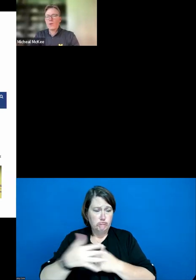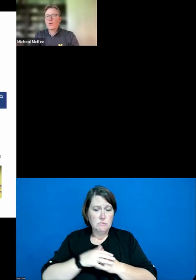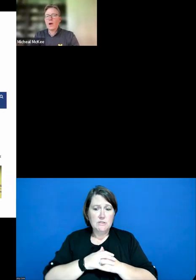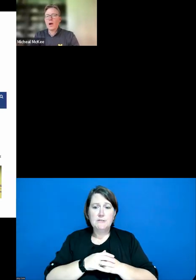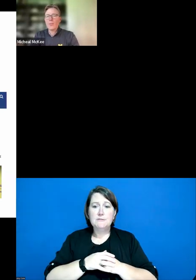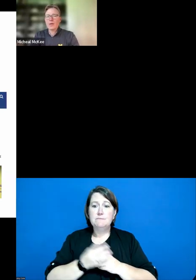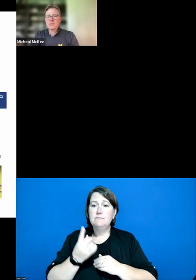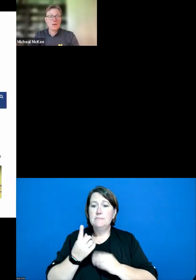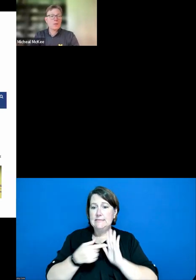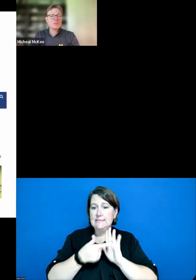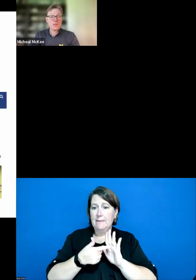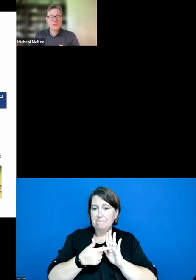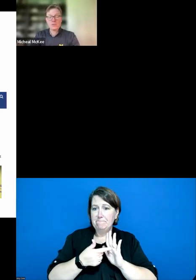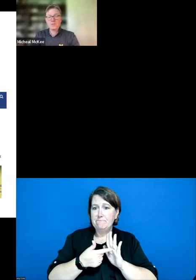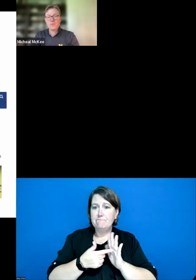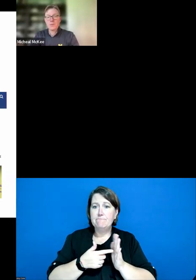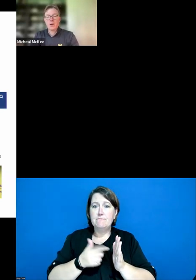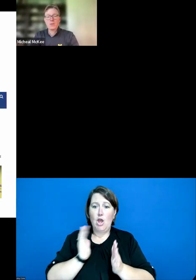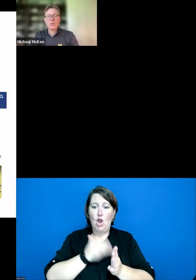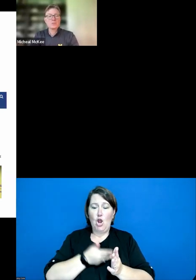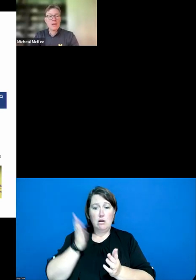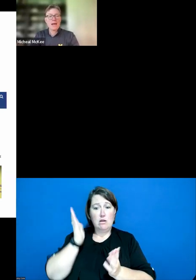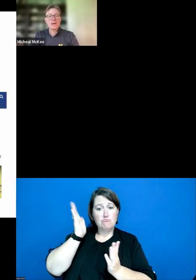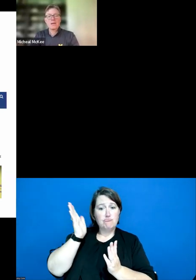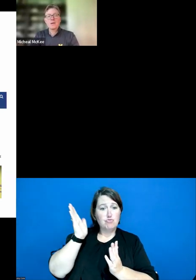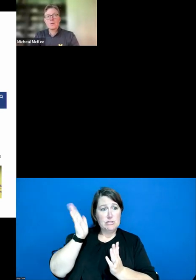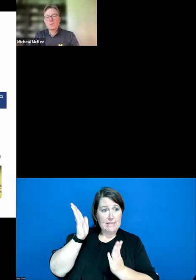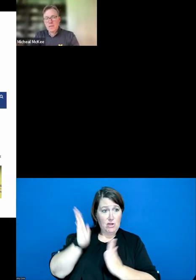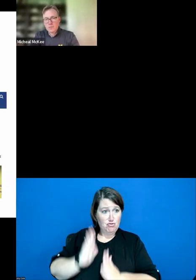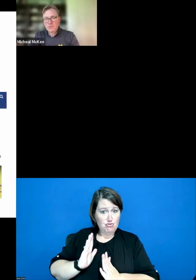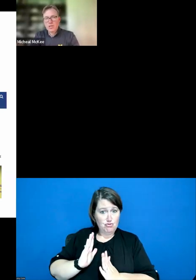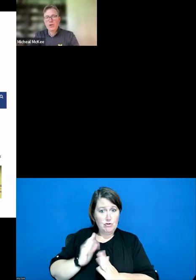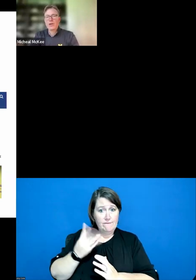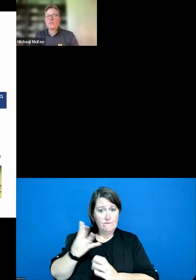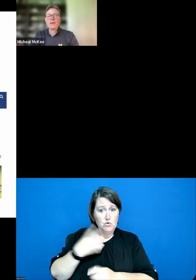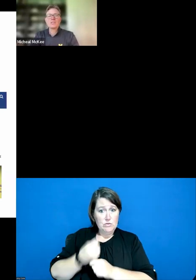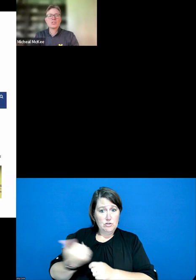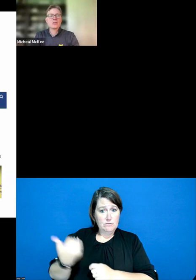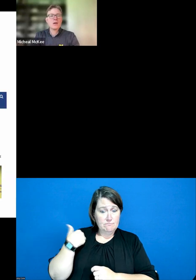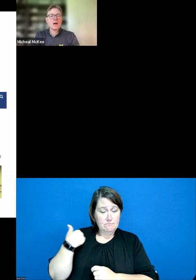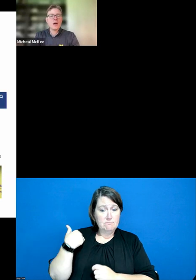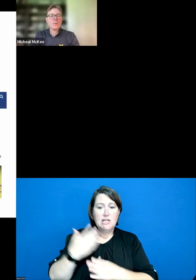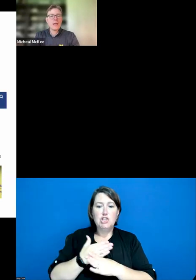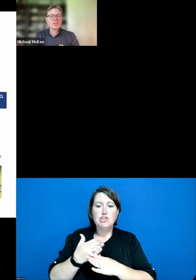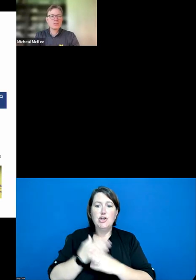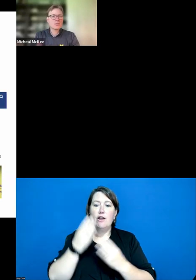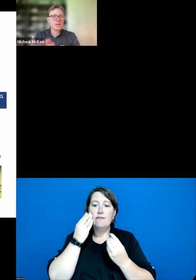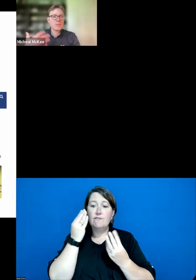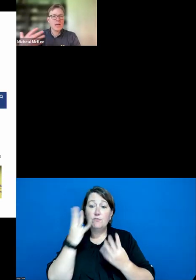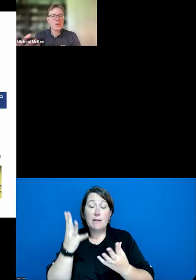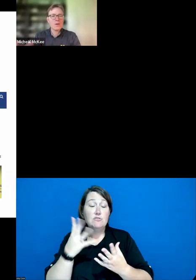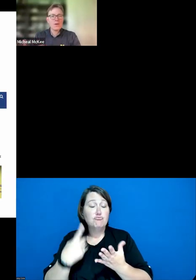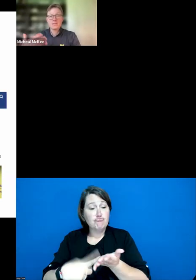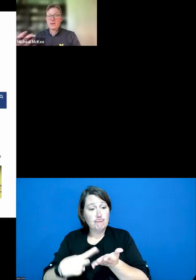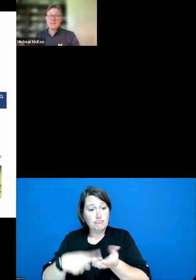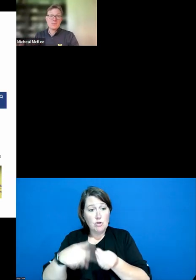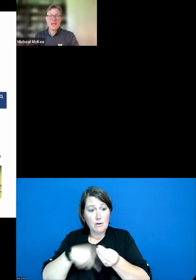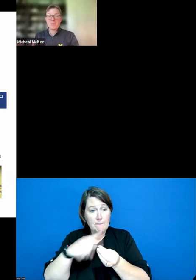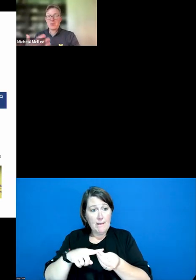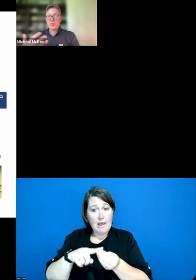our presenters from a couple of years back, who was able to share information and just talk about expecting a baby,